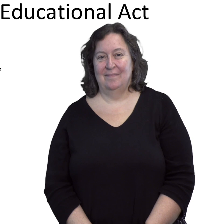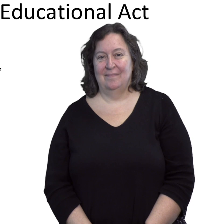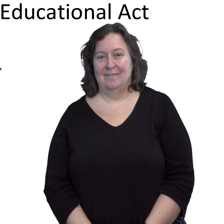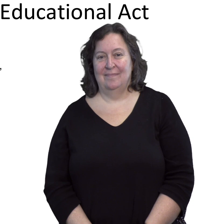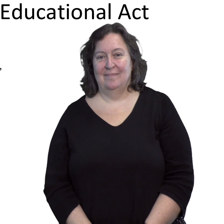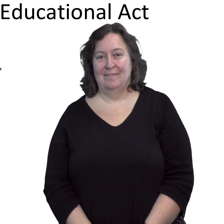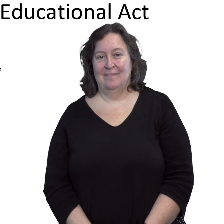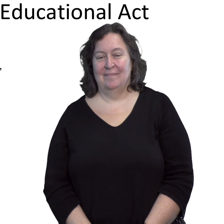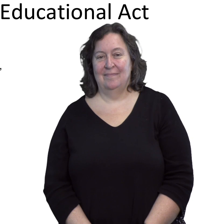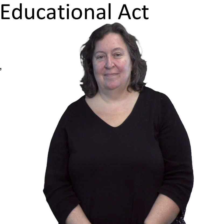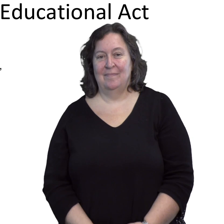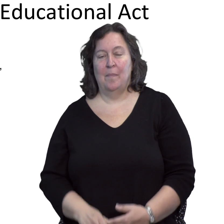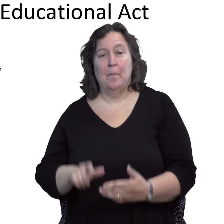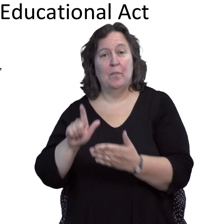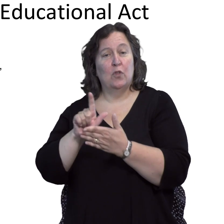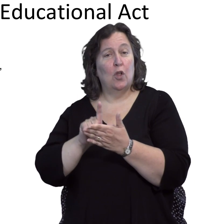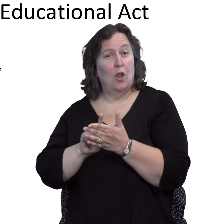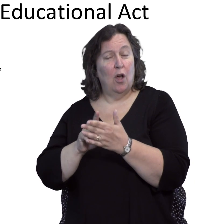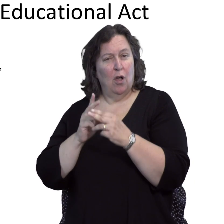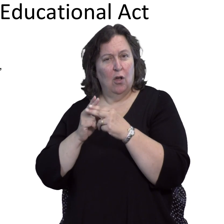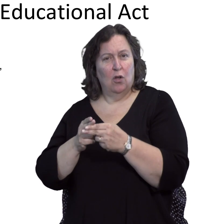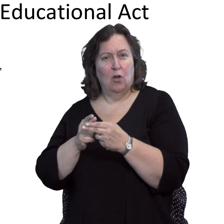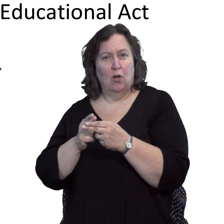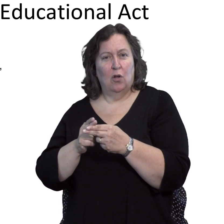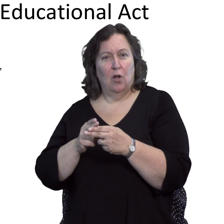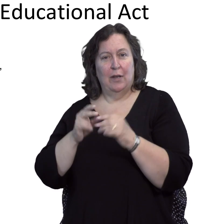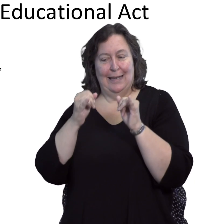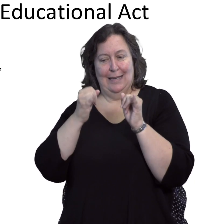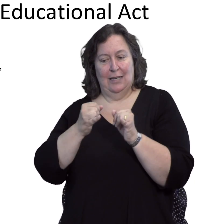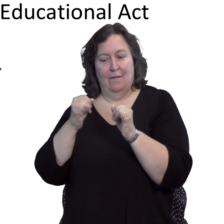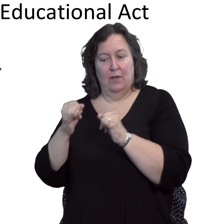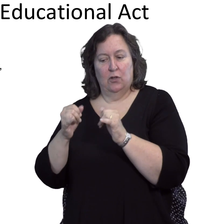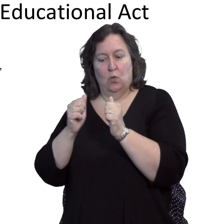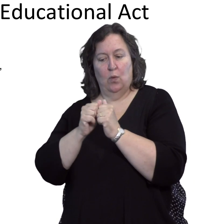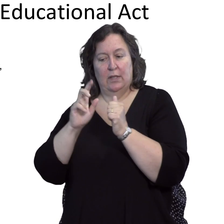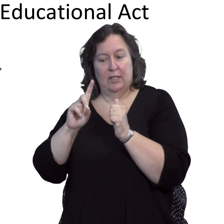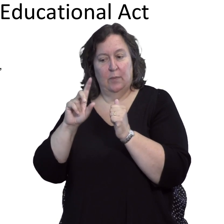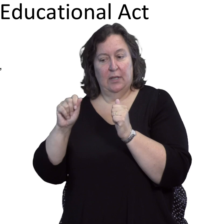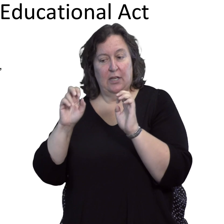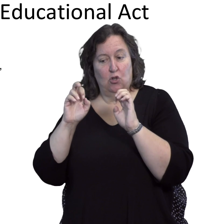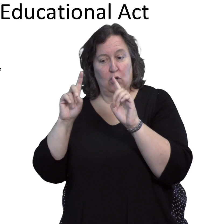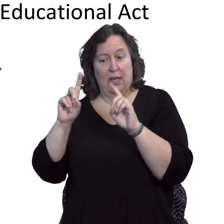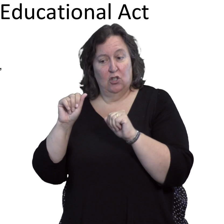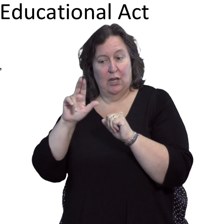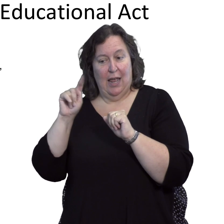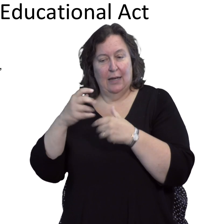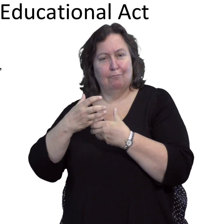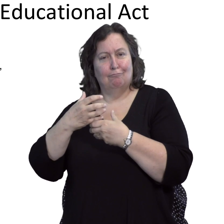The law called the Individuals with Disabilities Educational Act, also known as IDEA,